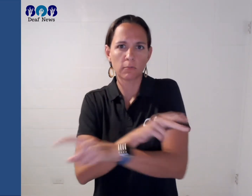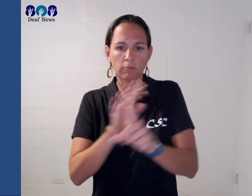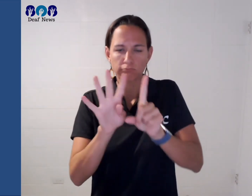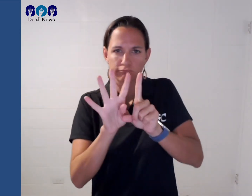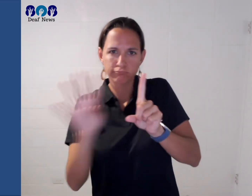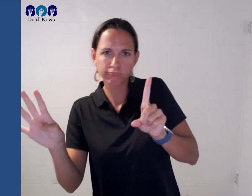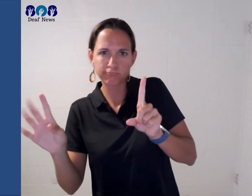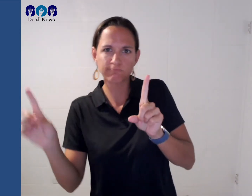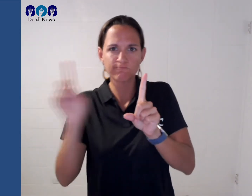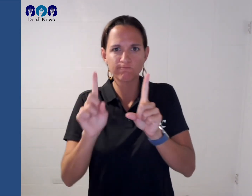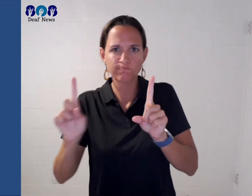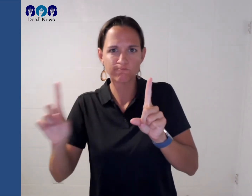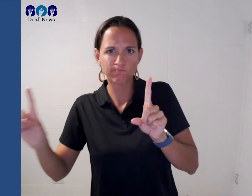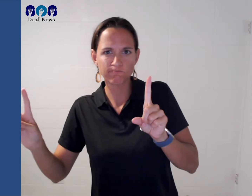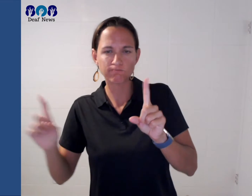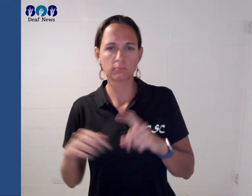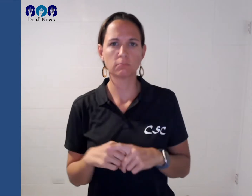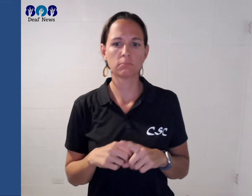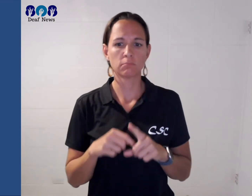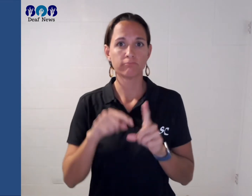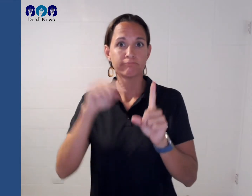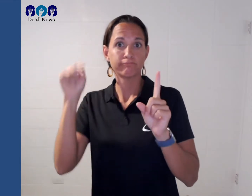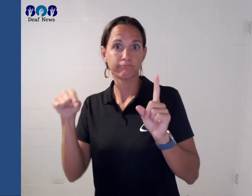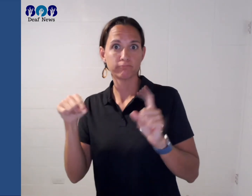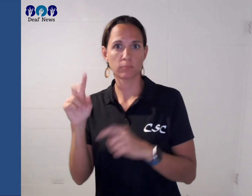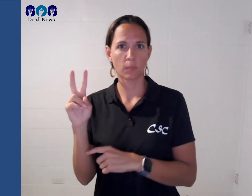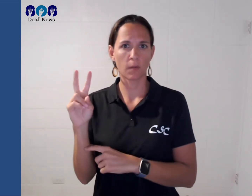professionals and officers took turns during the conference.